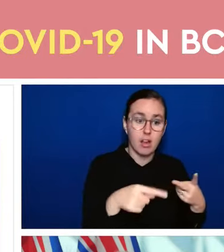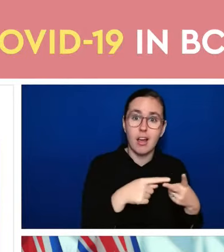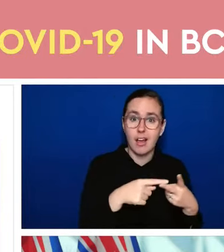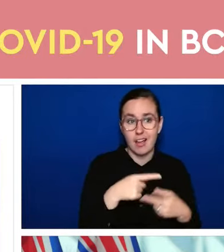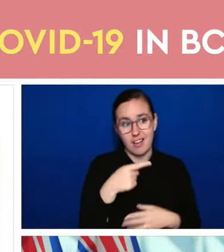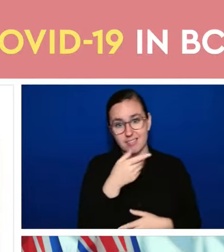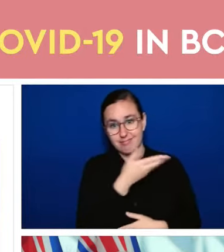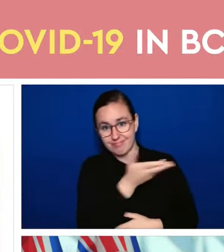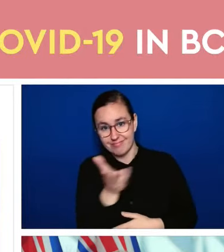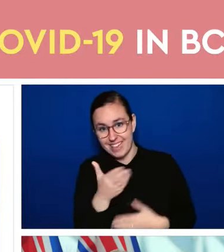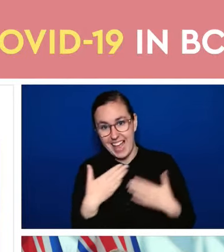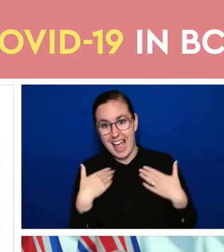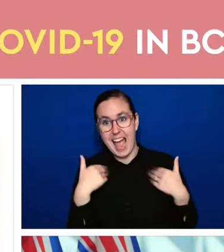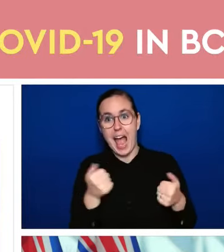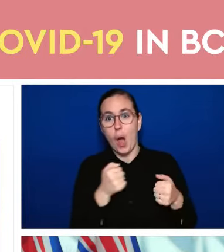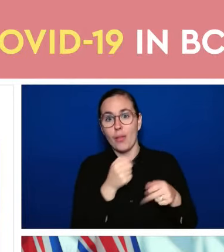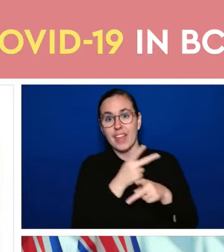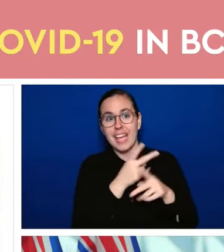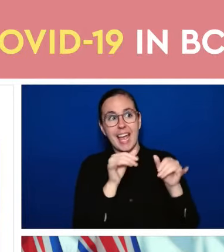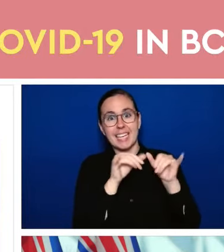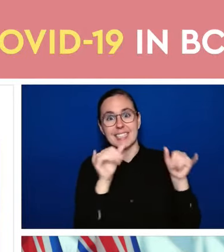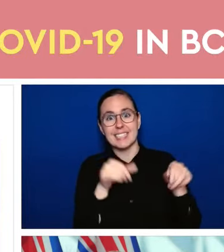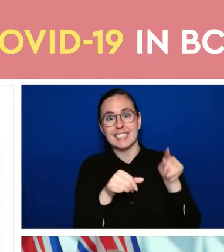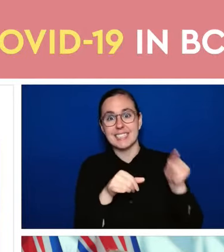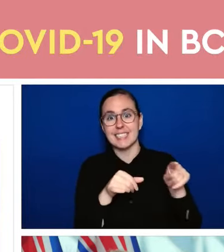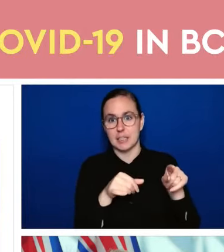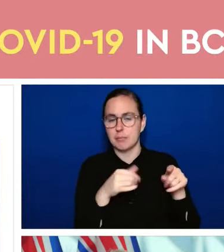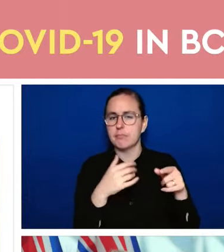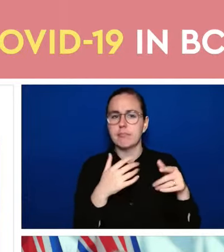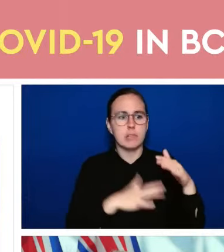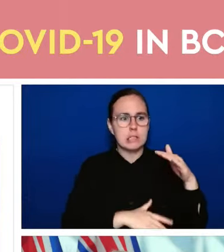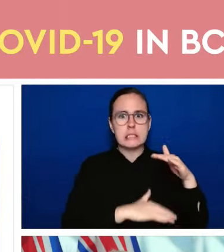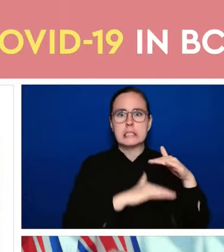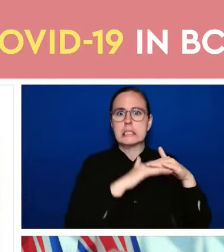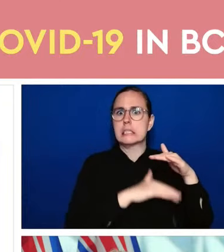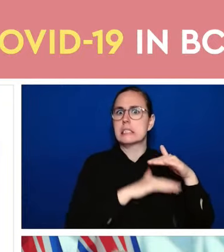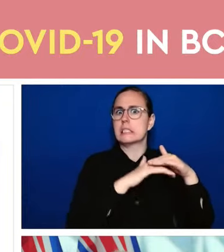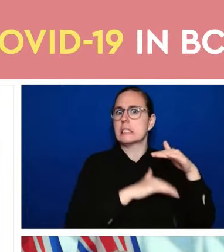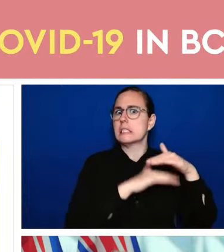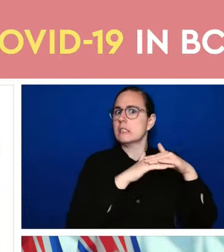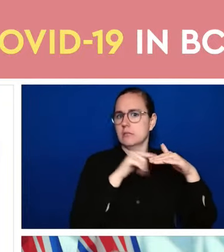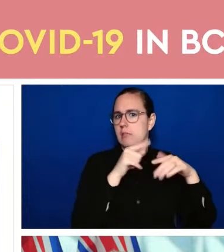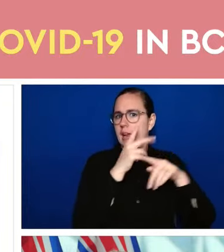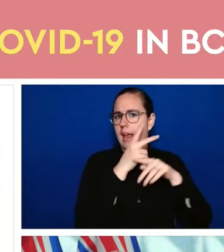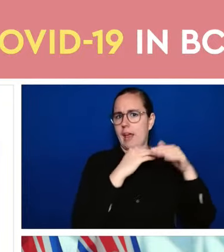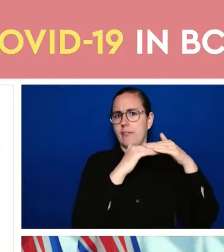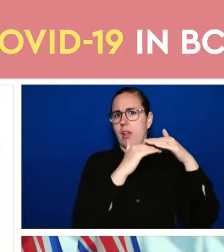top of an ongoing stream that predated this pandemic. And some of the important measures that